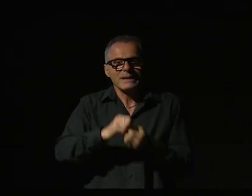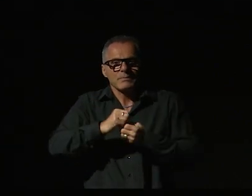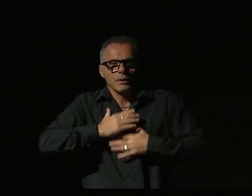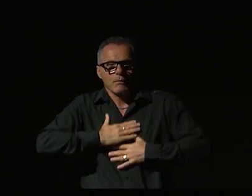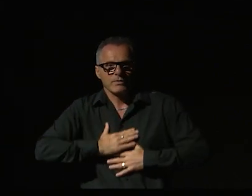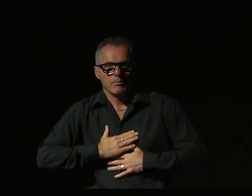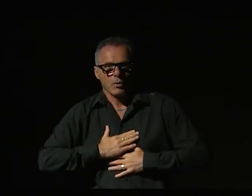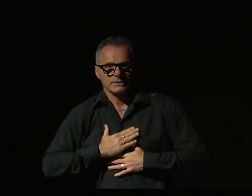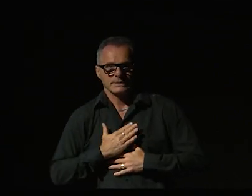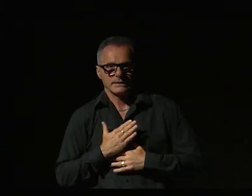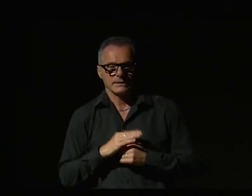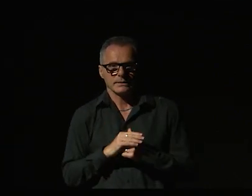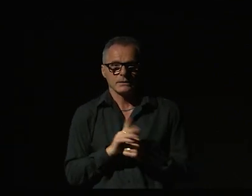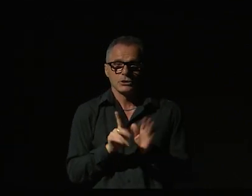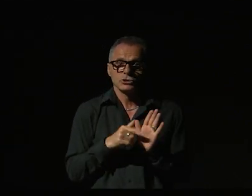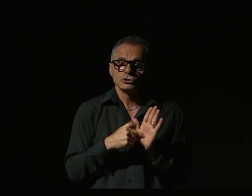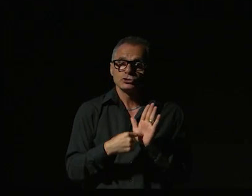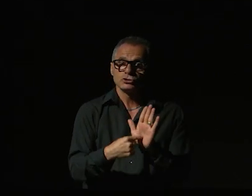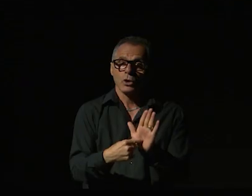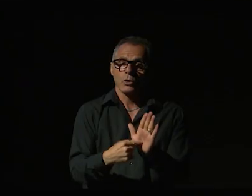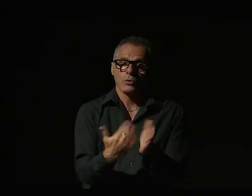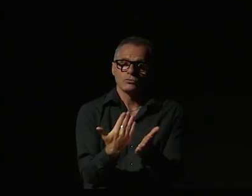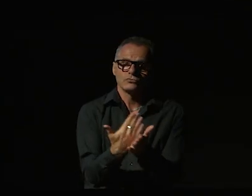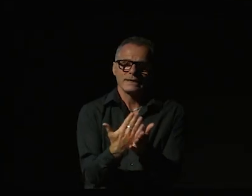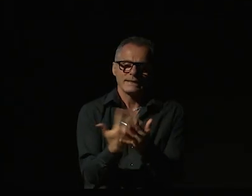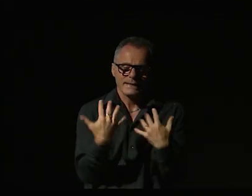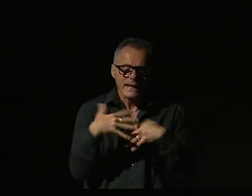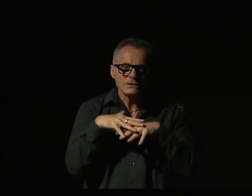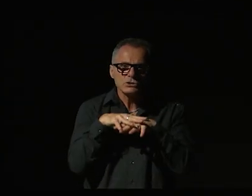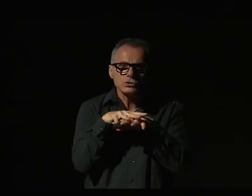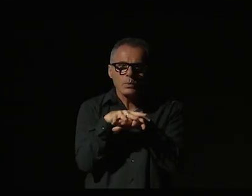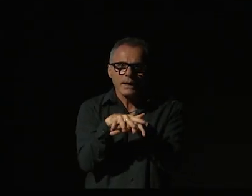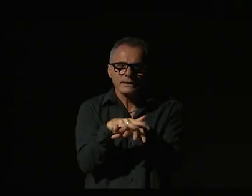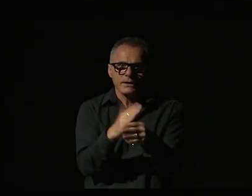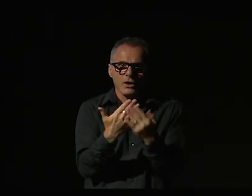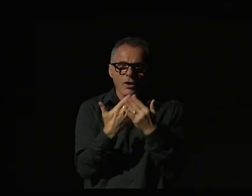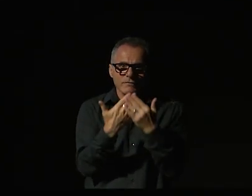The fruit, they show really a fruitful intertwining of the study of antiquity